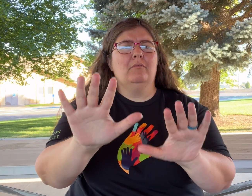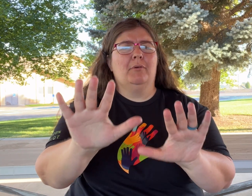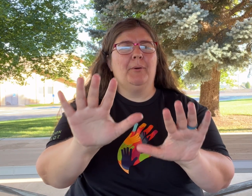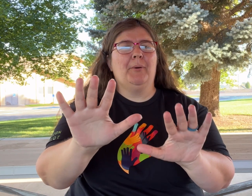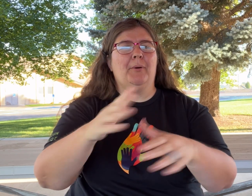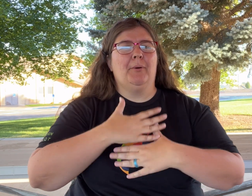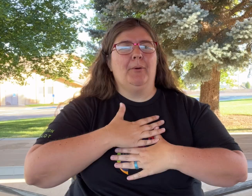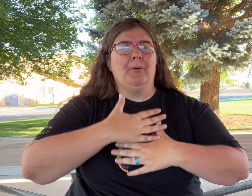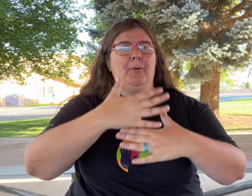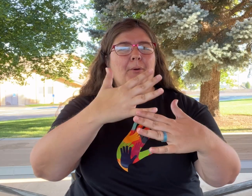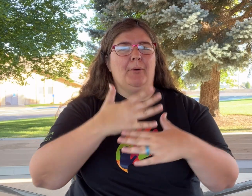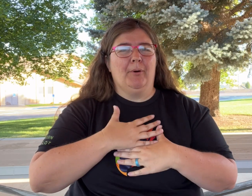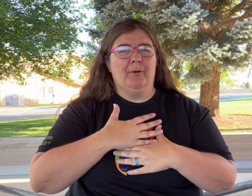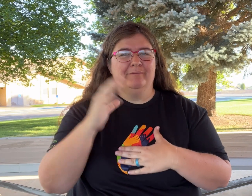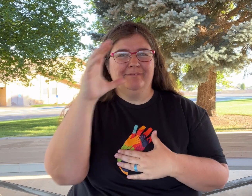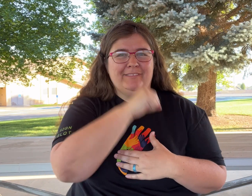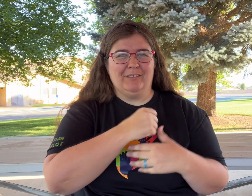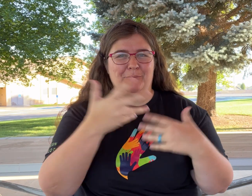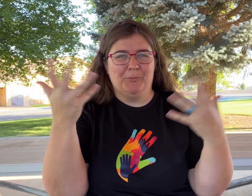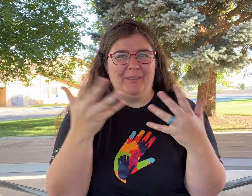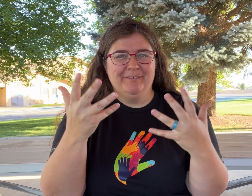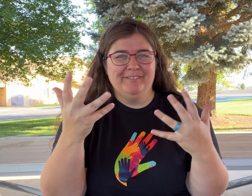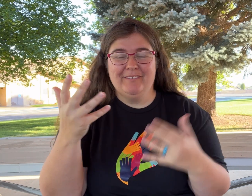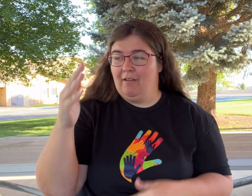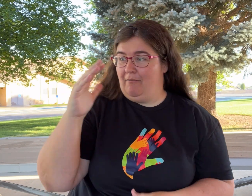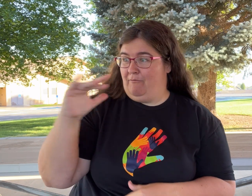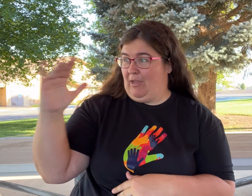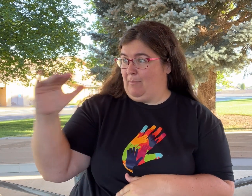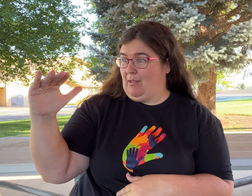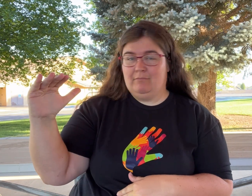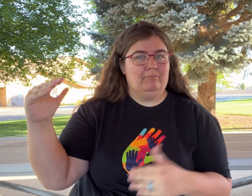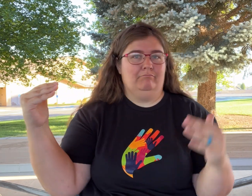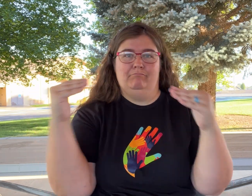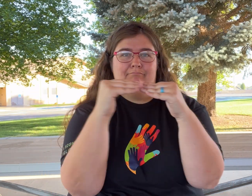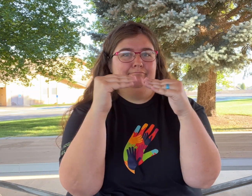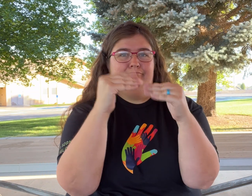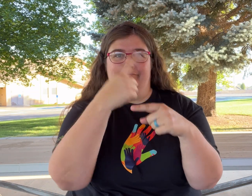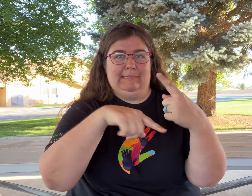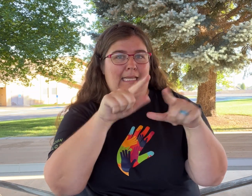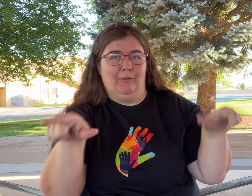Now, I want you to take a second, deep breath, because guess what? Fingerspelling is not